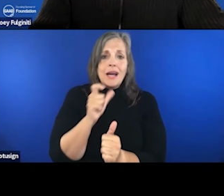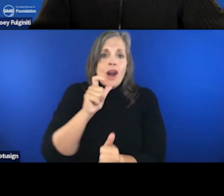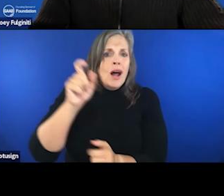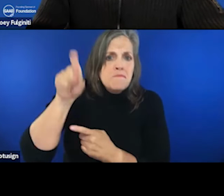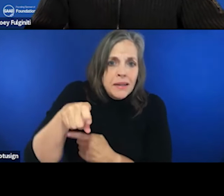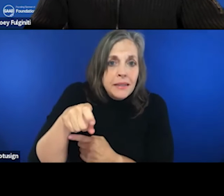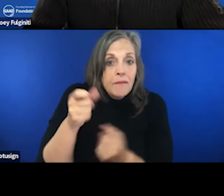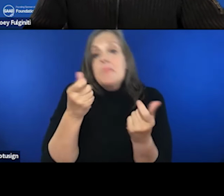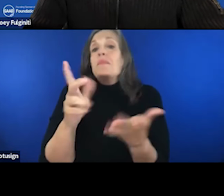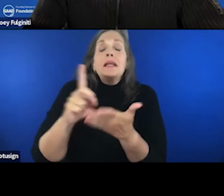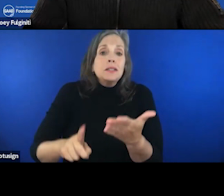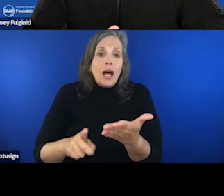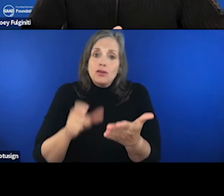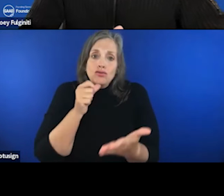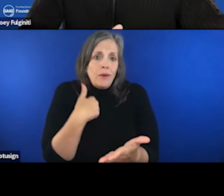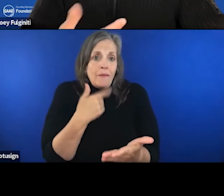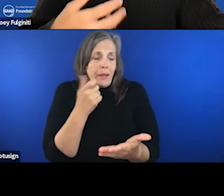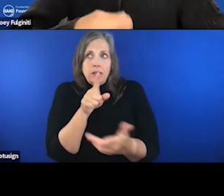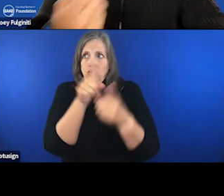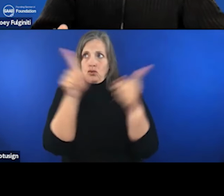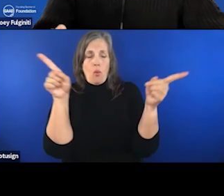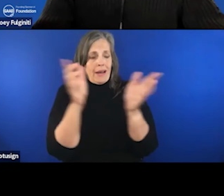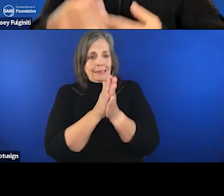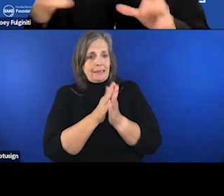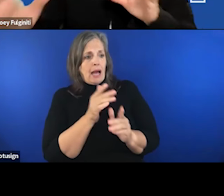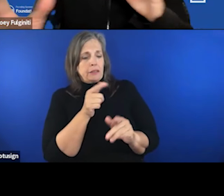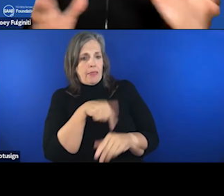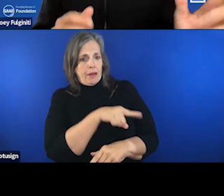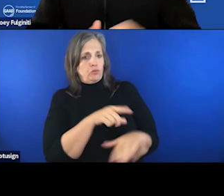no one's ever asked them to do it so I say are you familiar with it do you have any experience